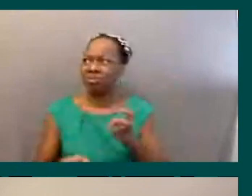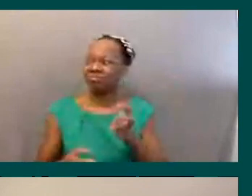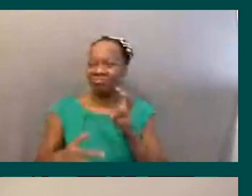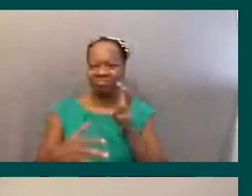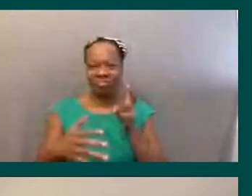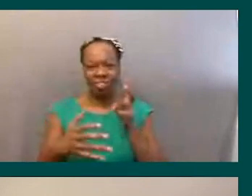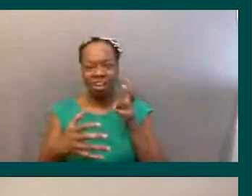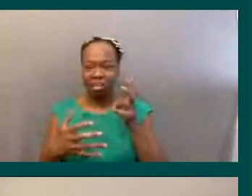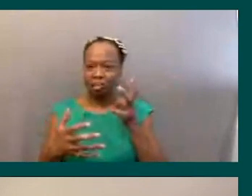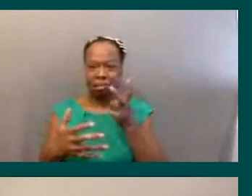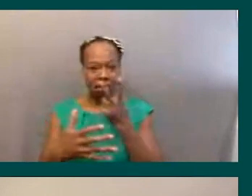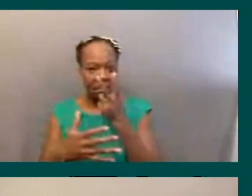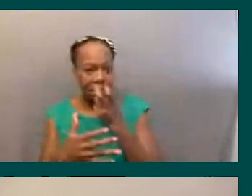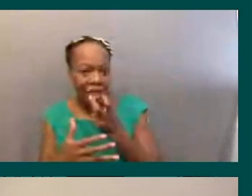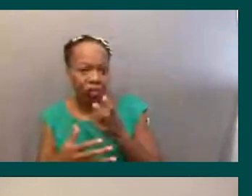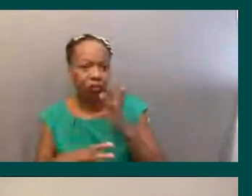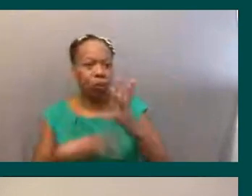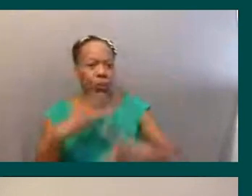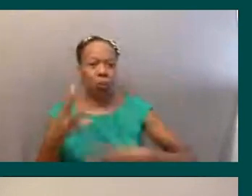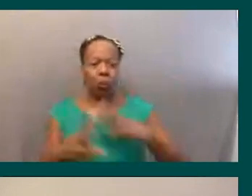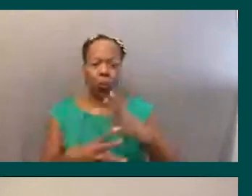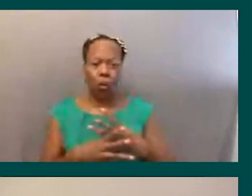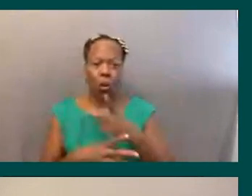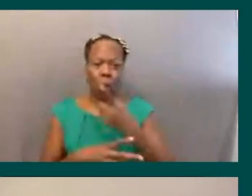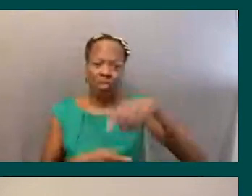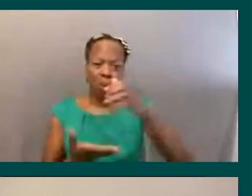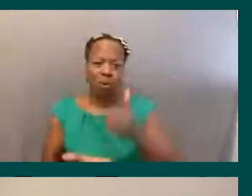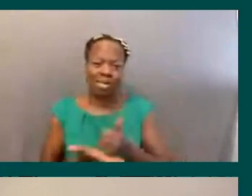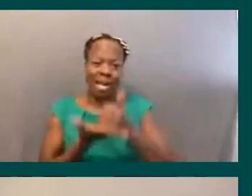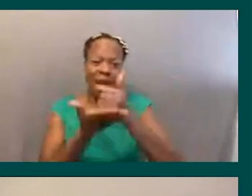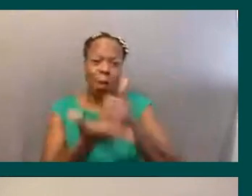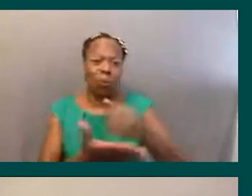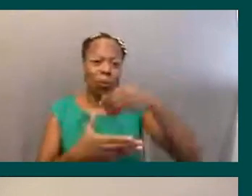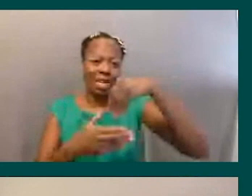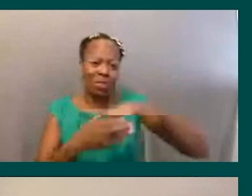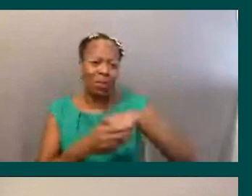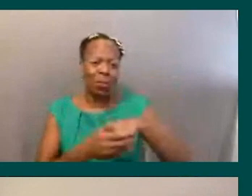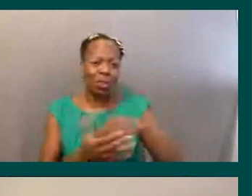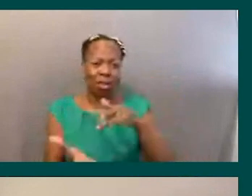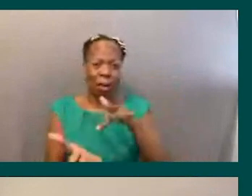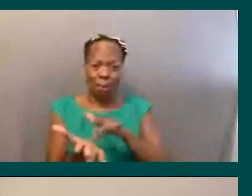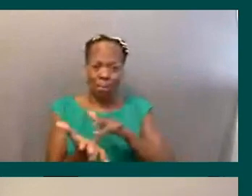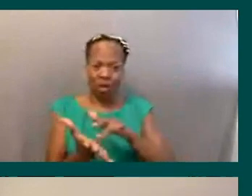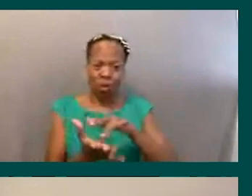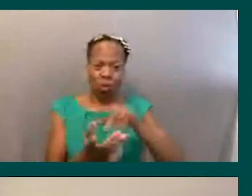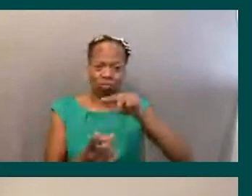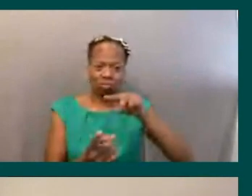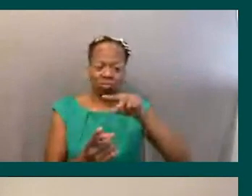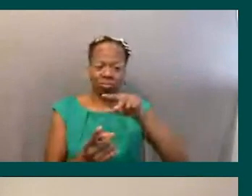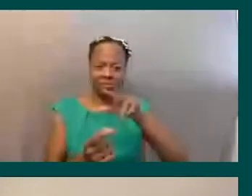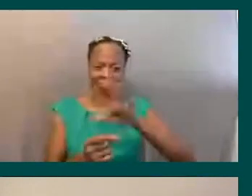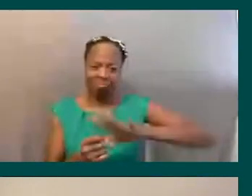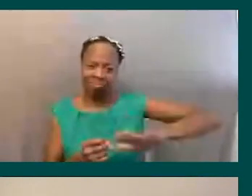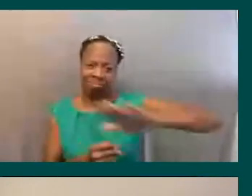into the the medical realm of things. Absolutely, and I love that advice because really it can be for anybody.